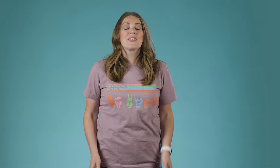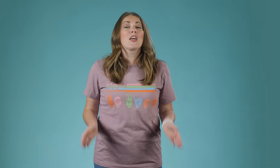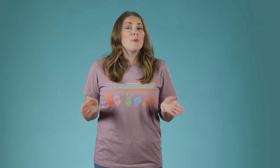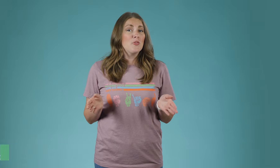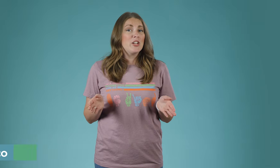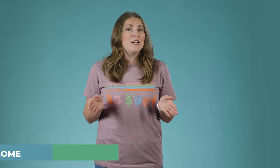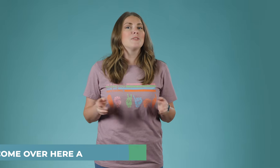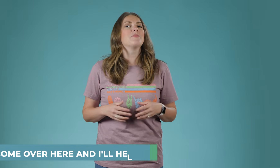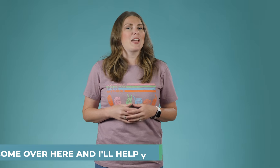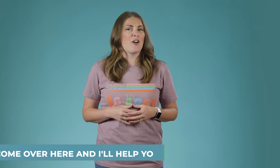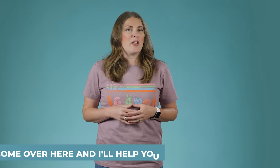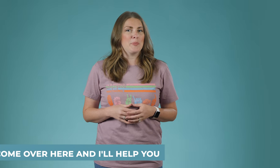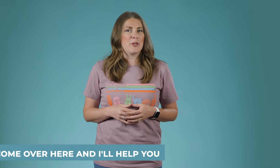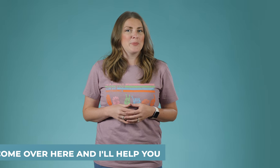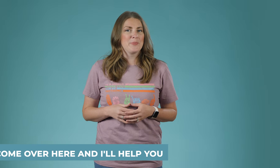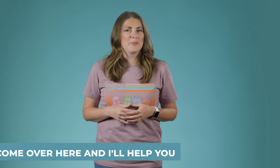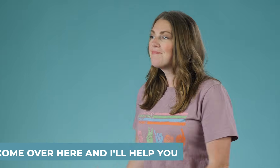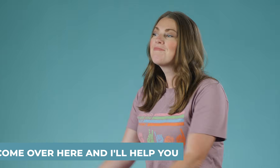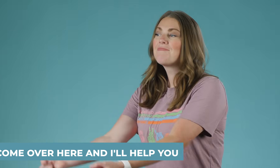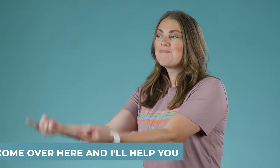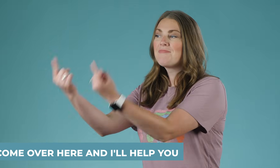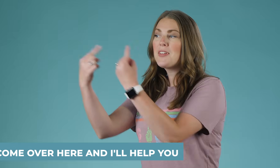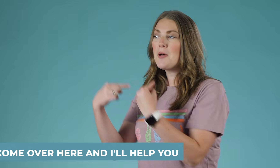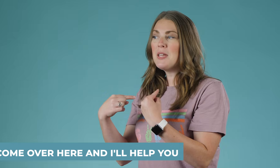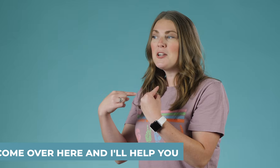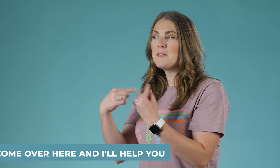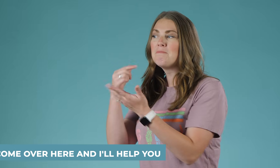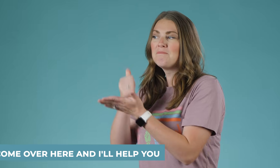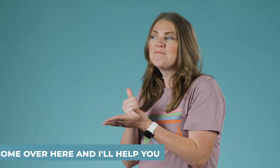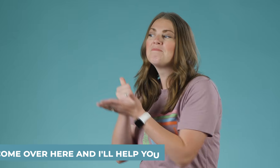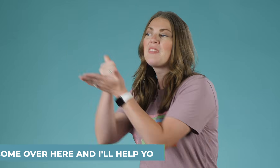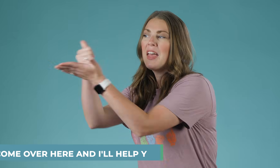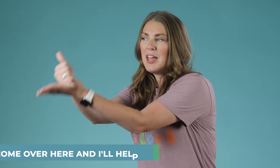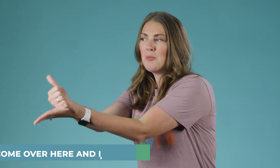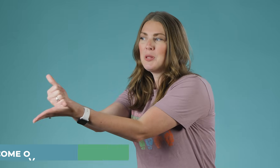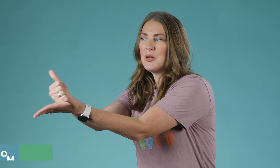Come over here and I'll help you. Come here help you.